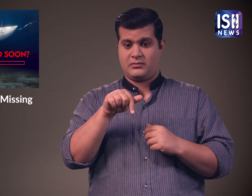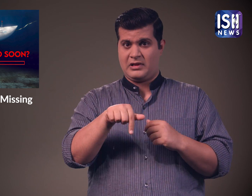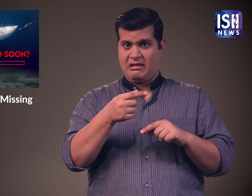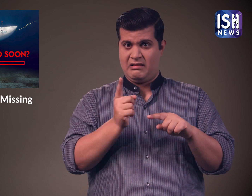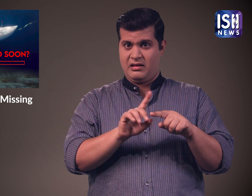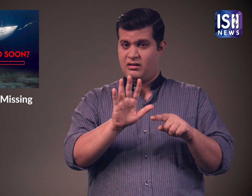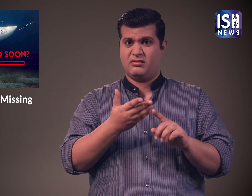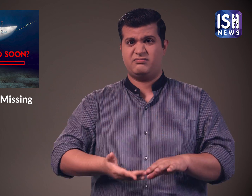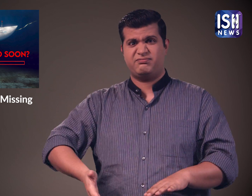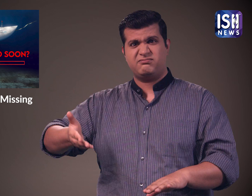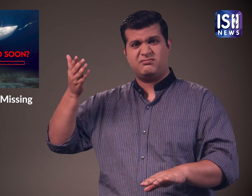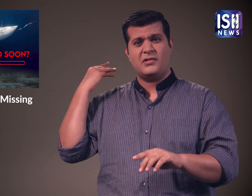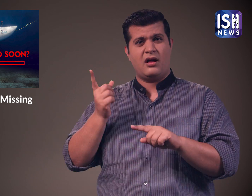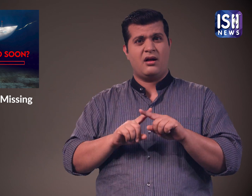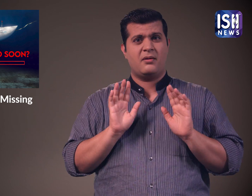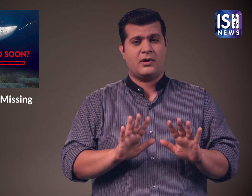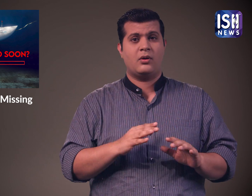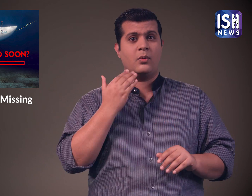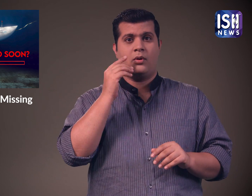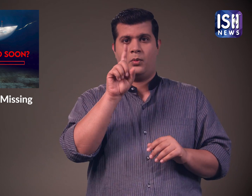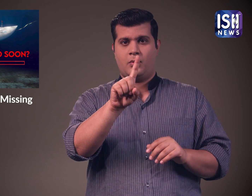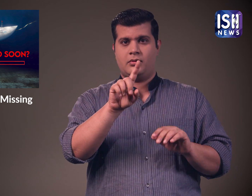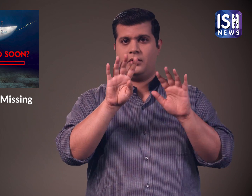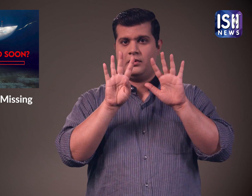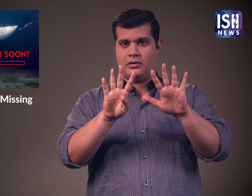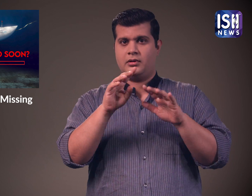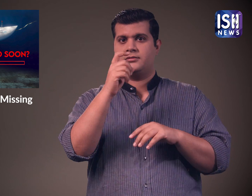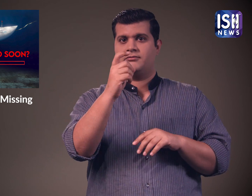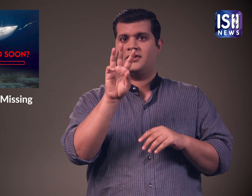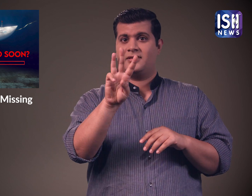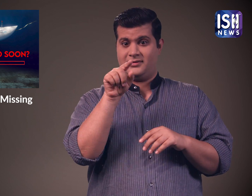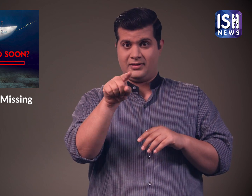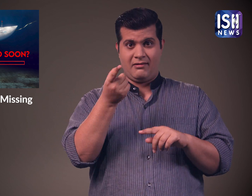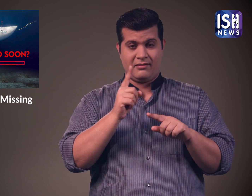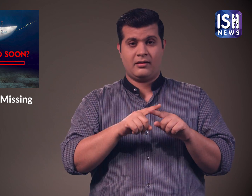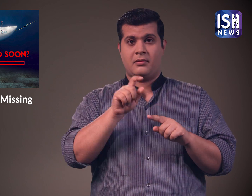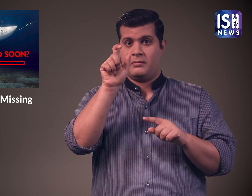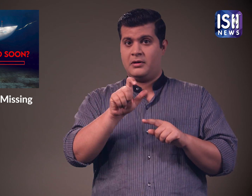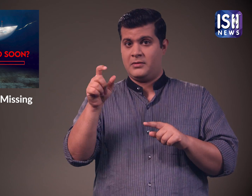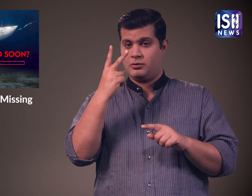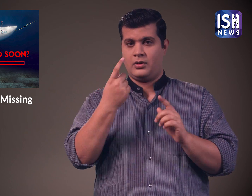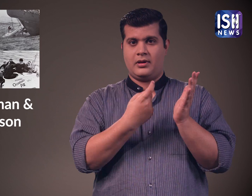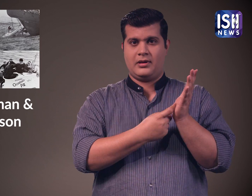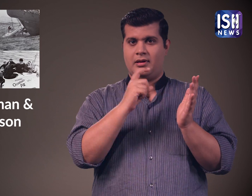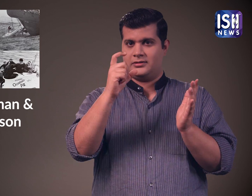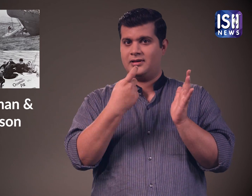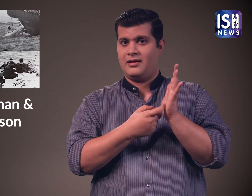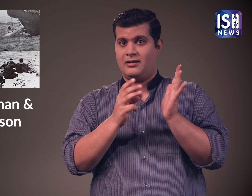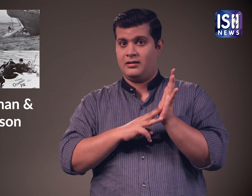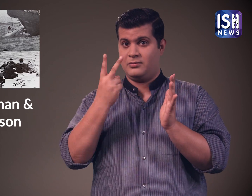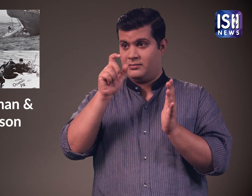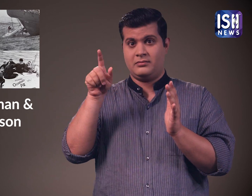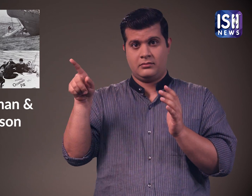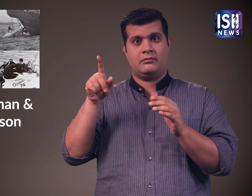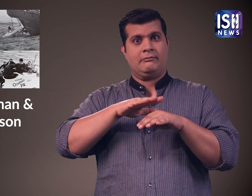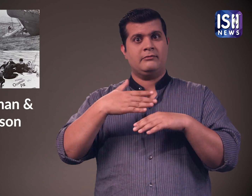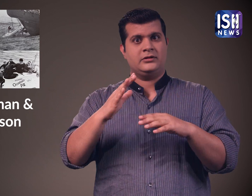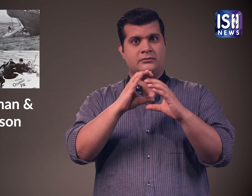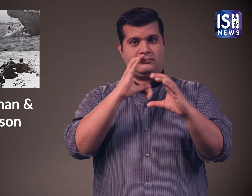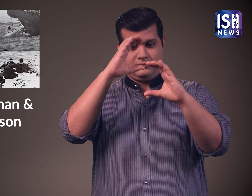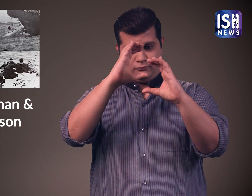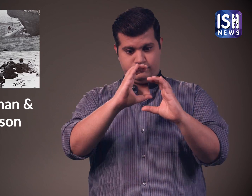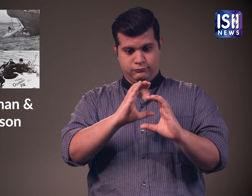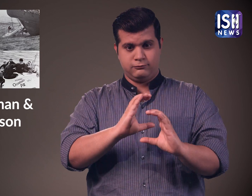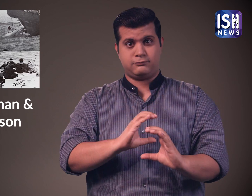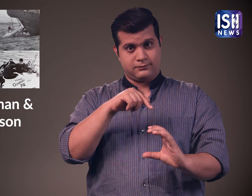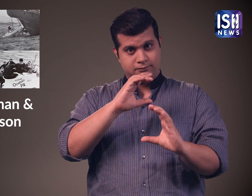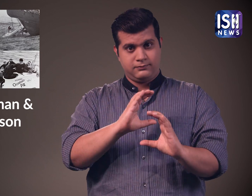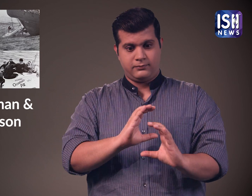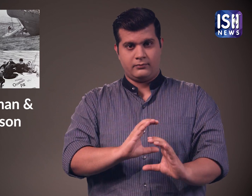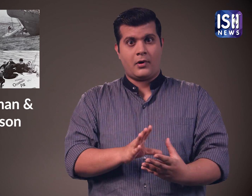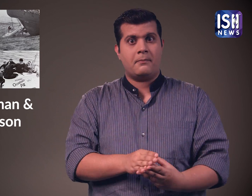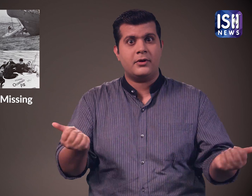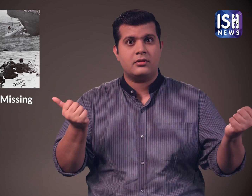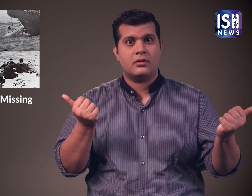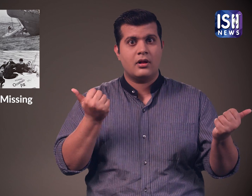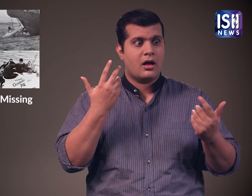Roger Chapman and Roger Mallinson were in a submersible that had gone missing in 1973.